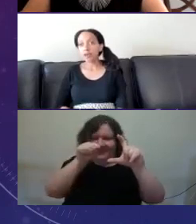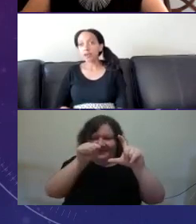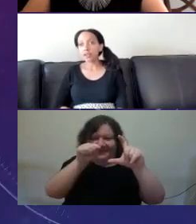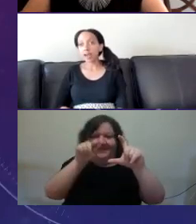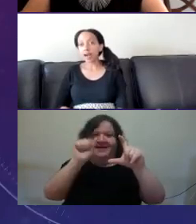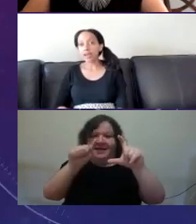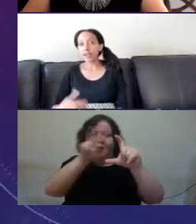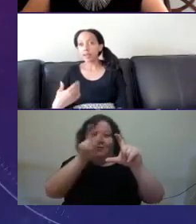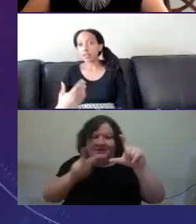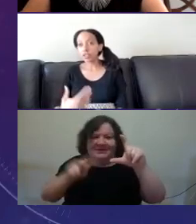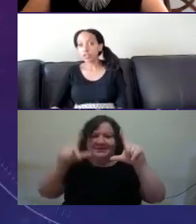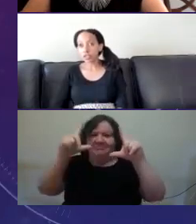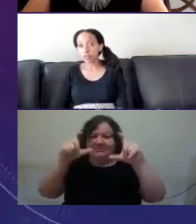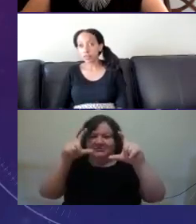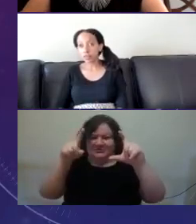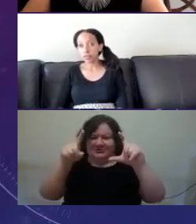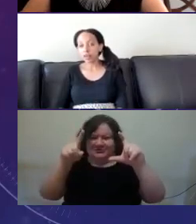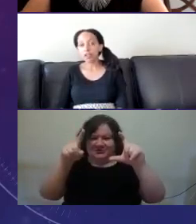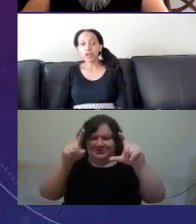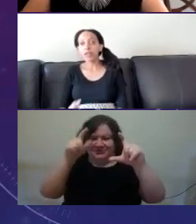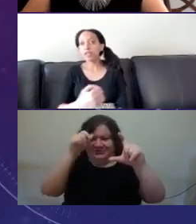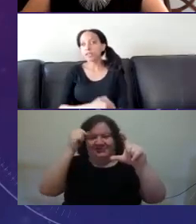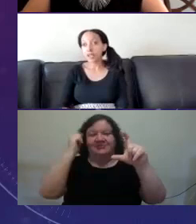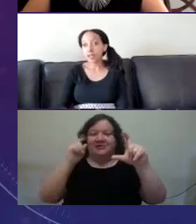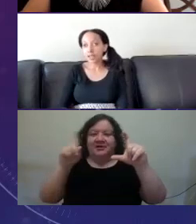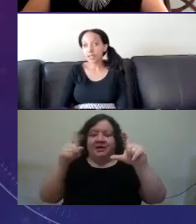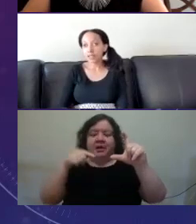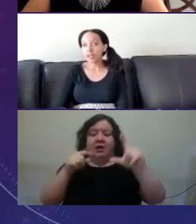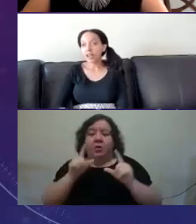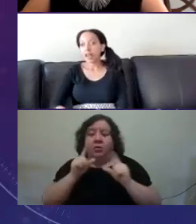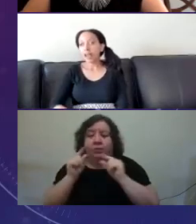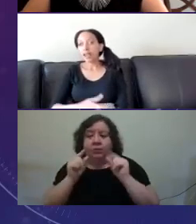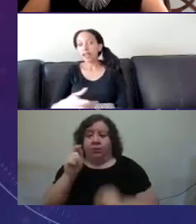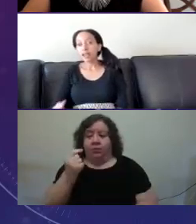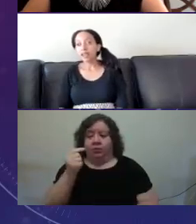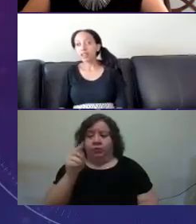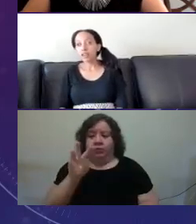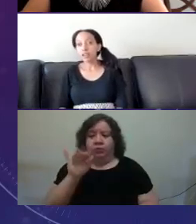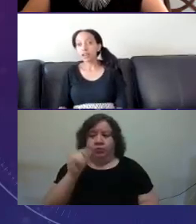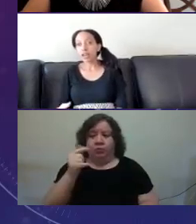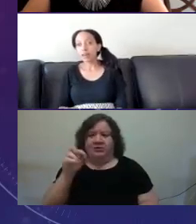can add an image description you go into settings and then there's a image